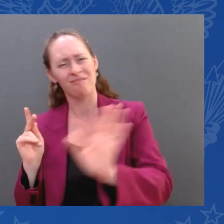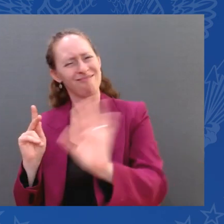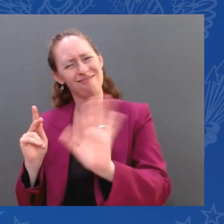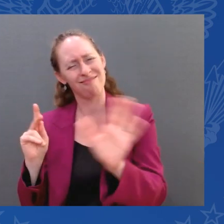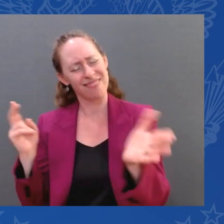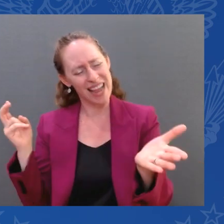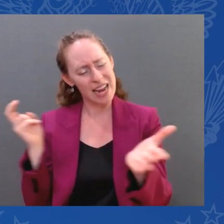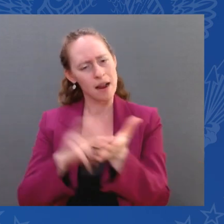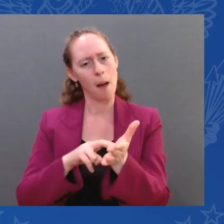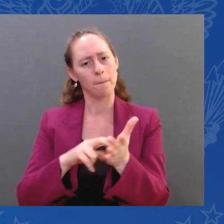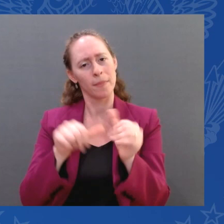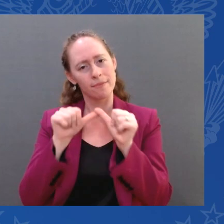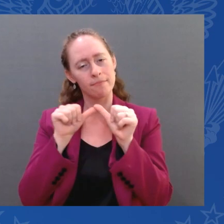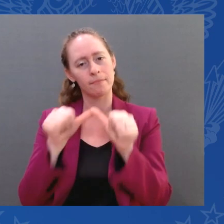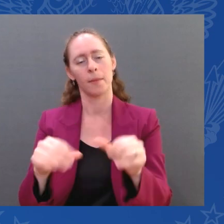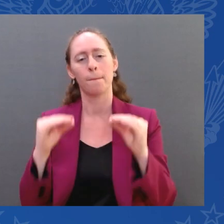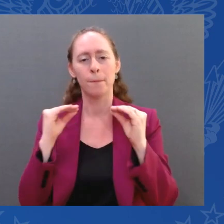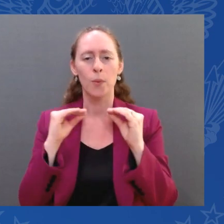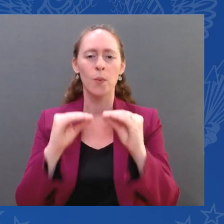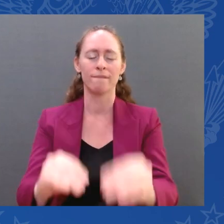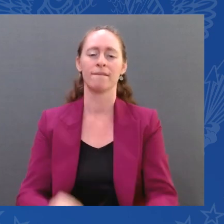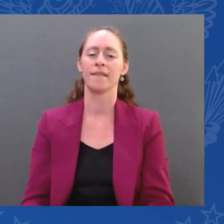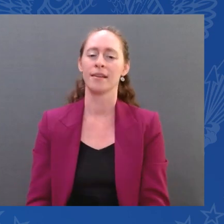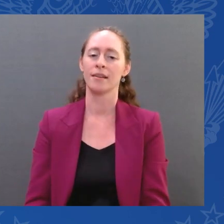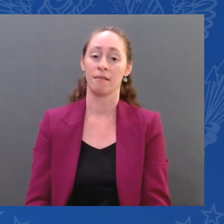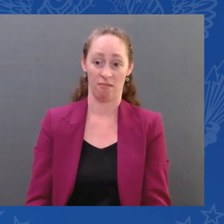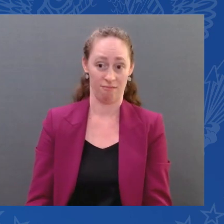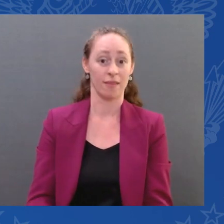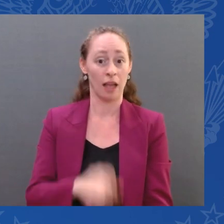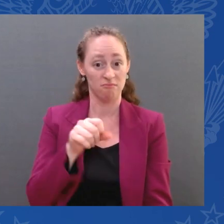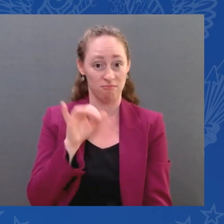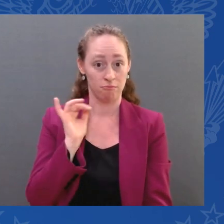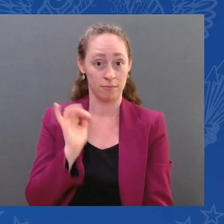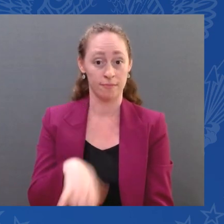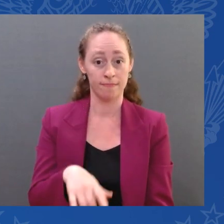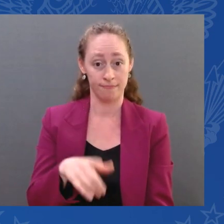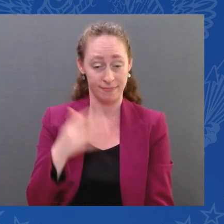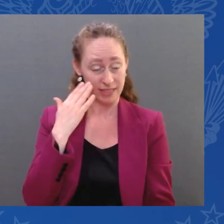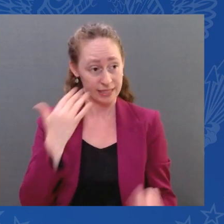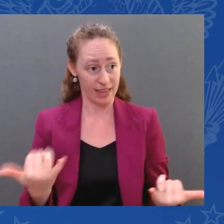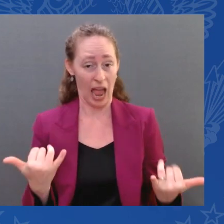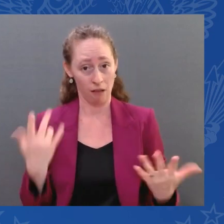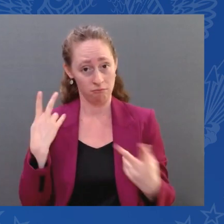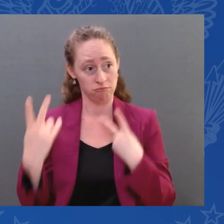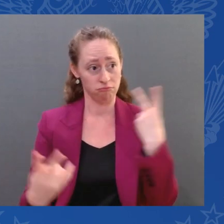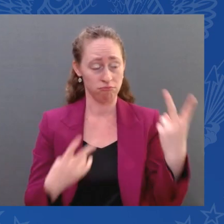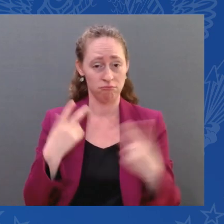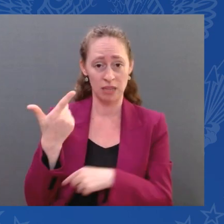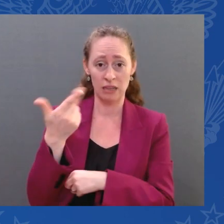Proof that we can channel the pain and sorrow we see too often in America. In a movement that will prevail.